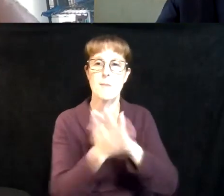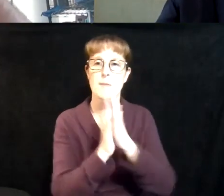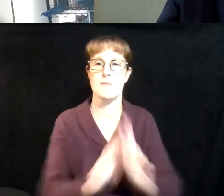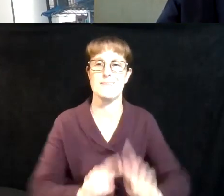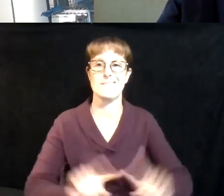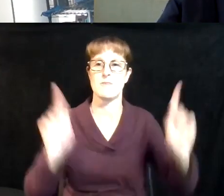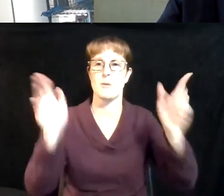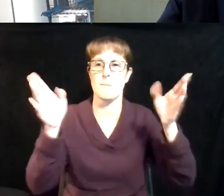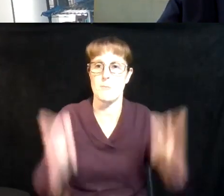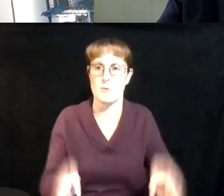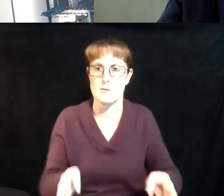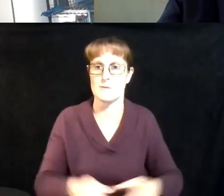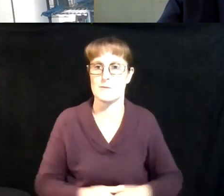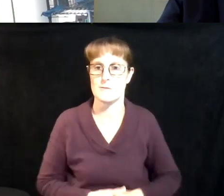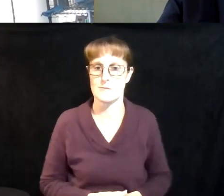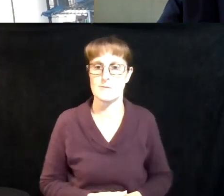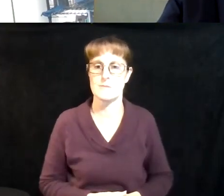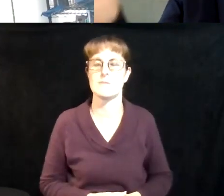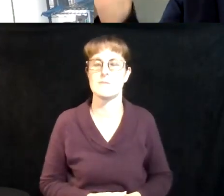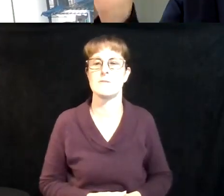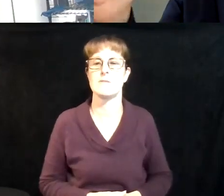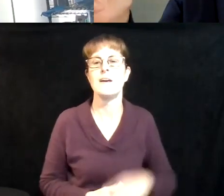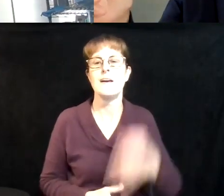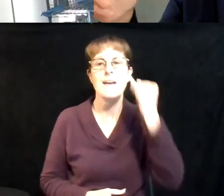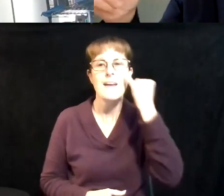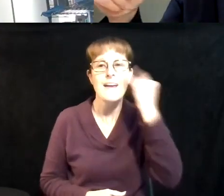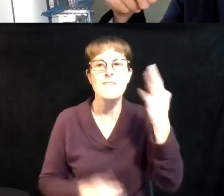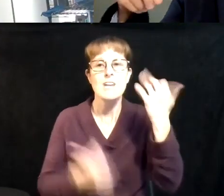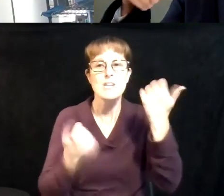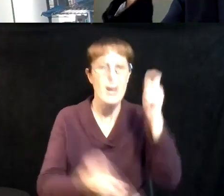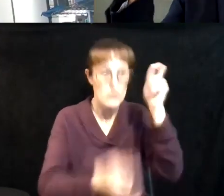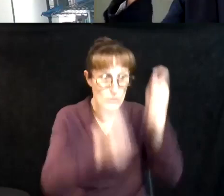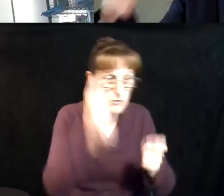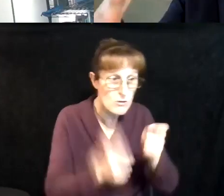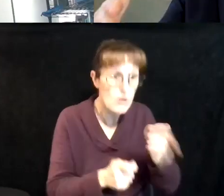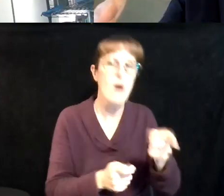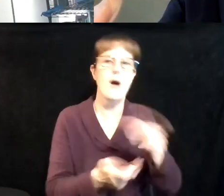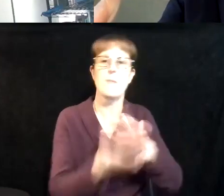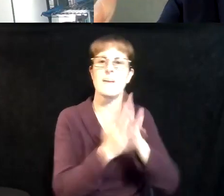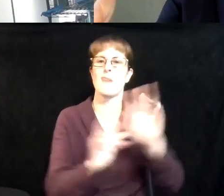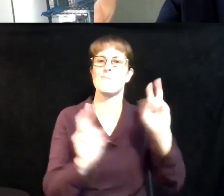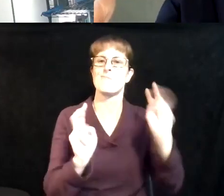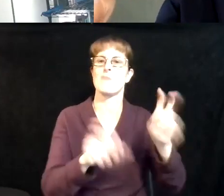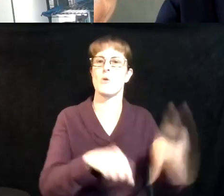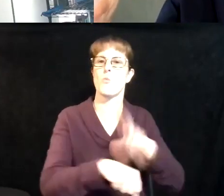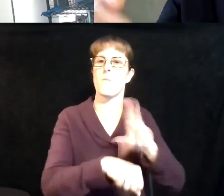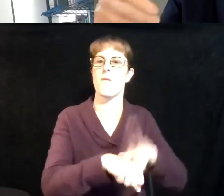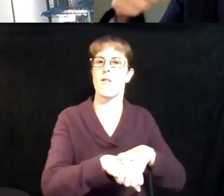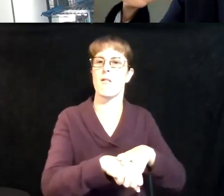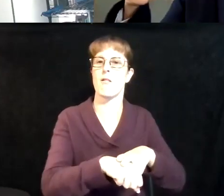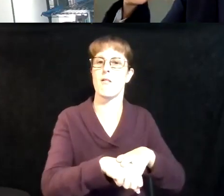If they're trying to normalize that person, that they're looking through the lens of ableism.